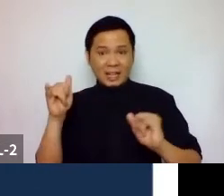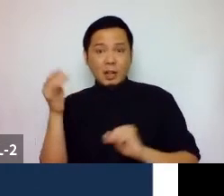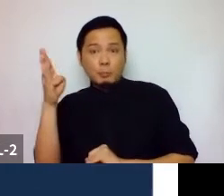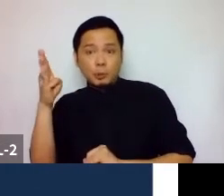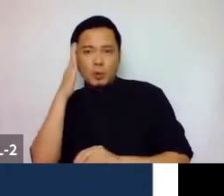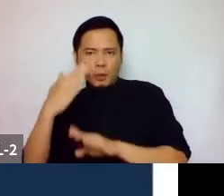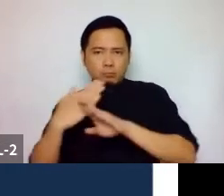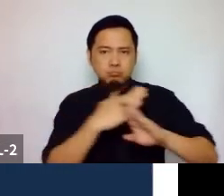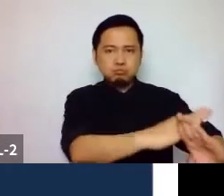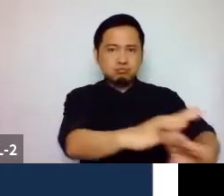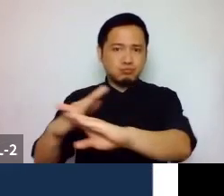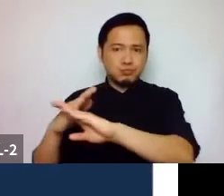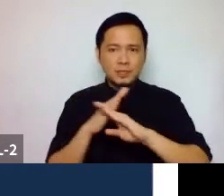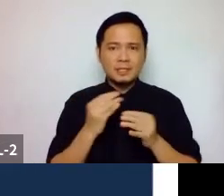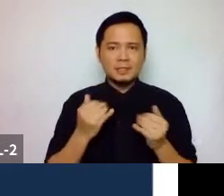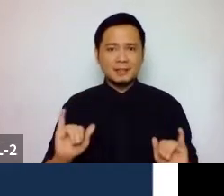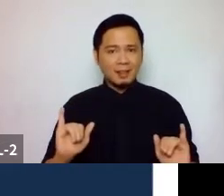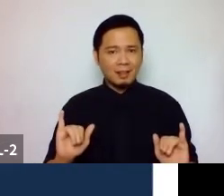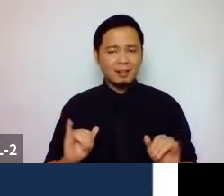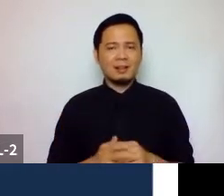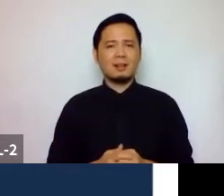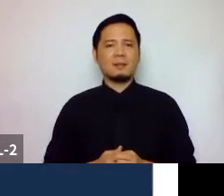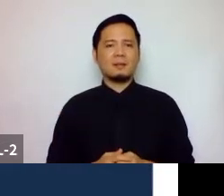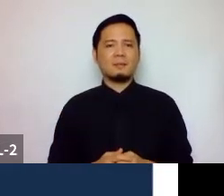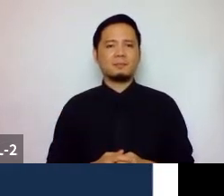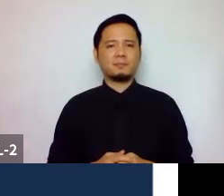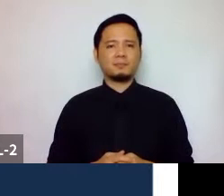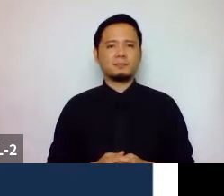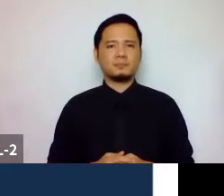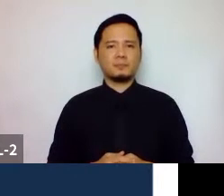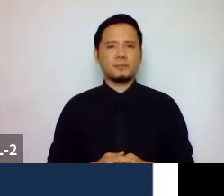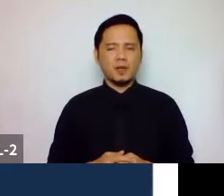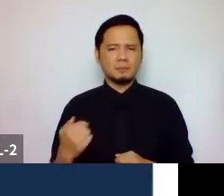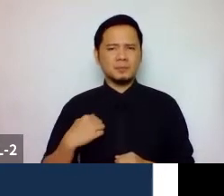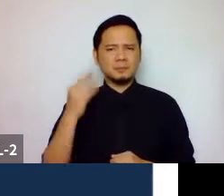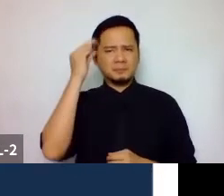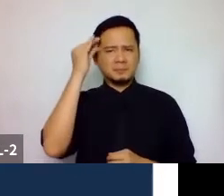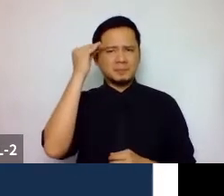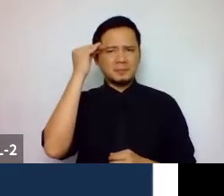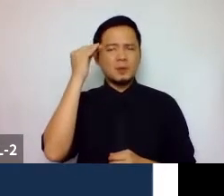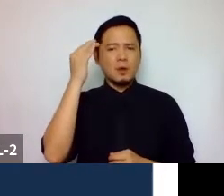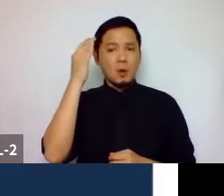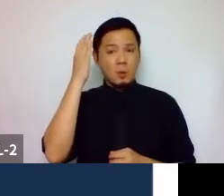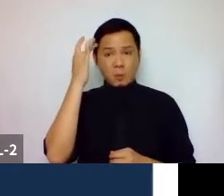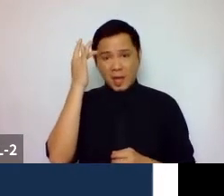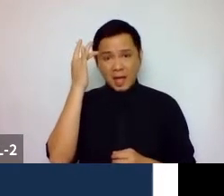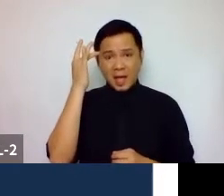Another thing that we can consider is that aside from us or our families, why others and more people must be vaccinated too?